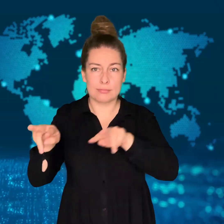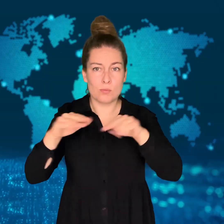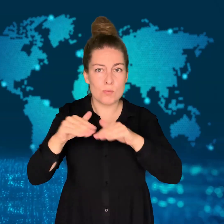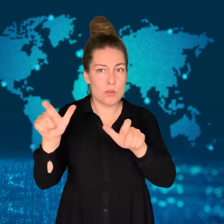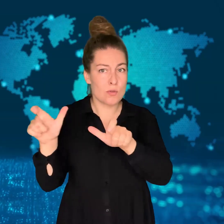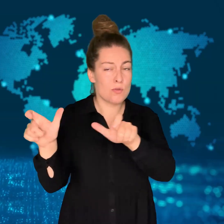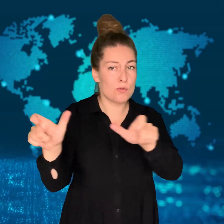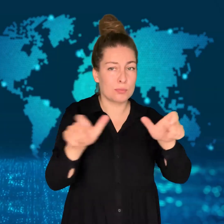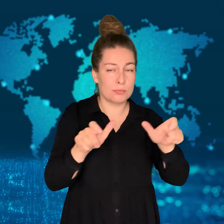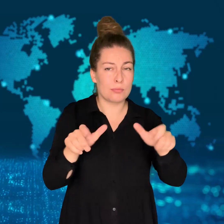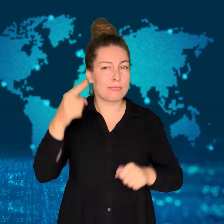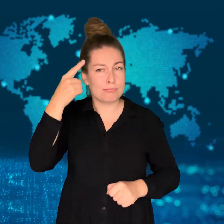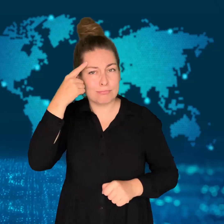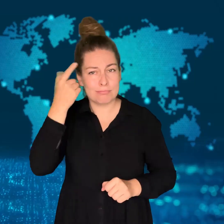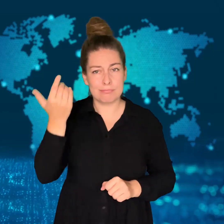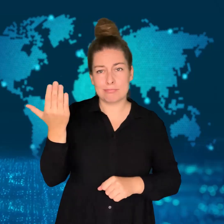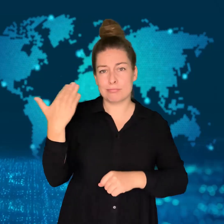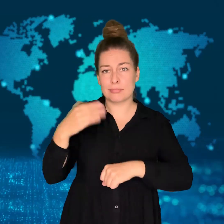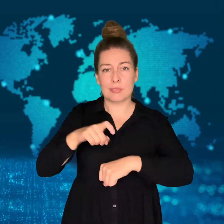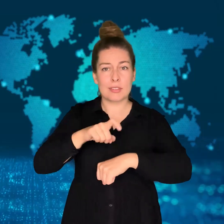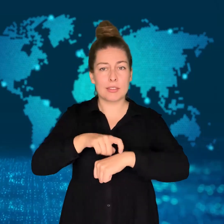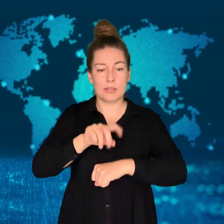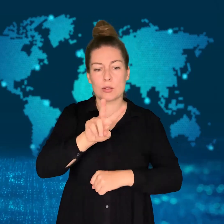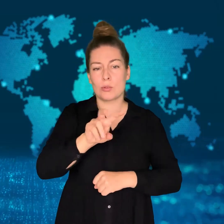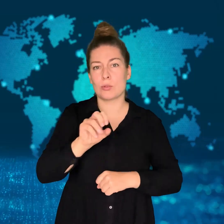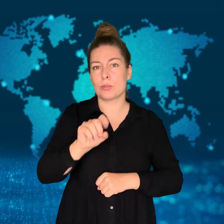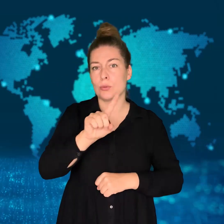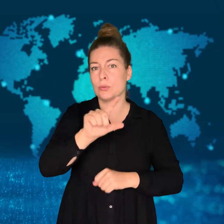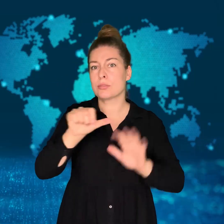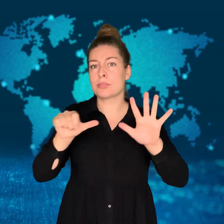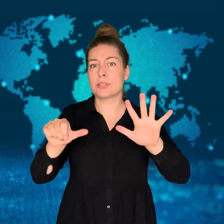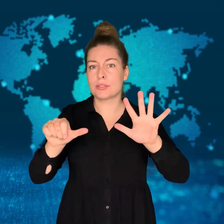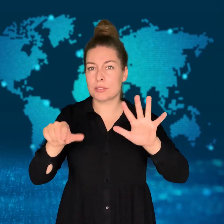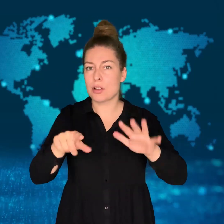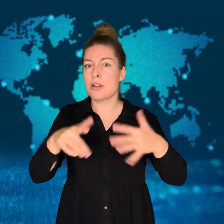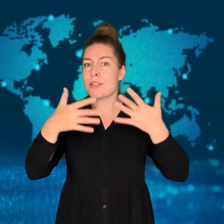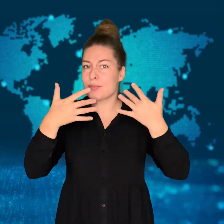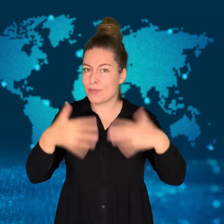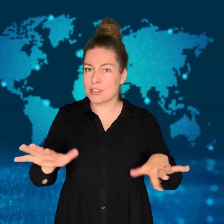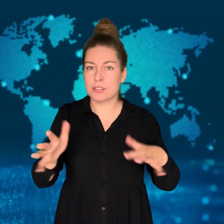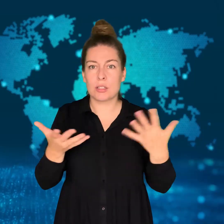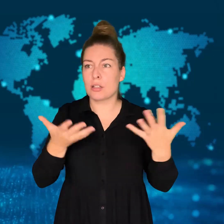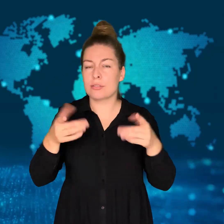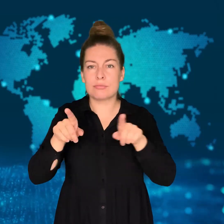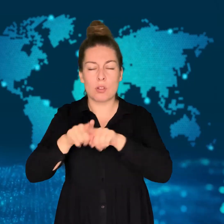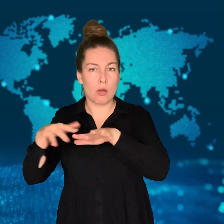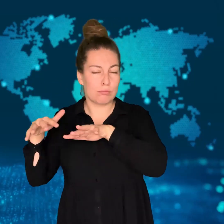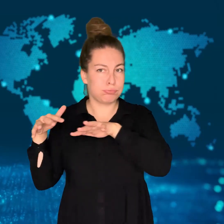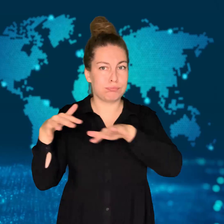The blast came after almost a year after six people were killed